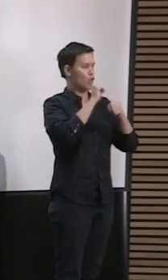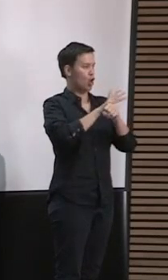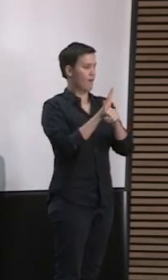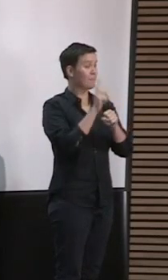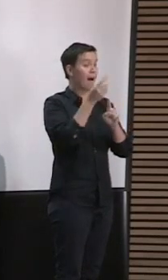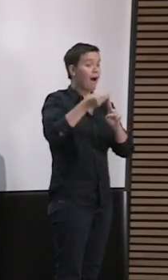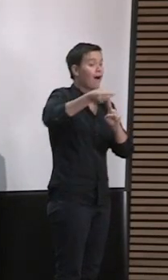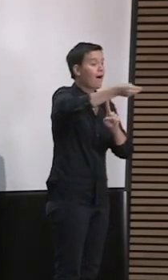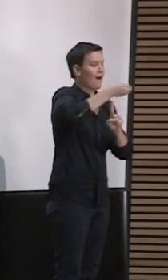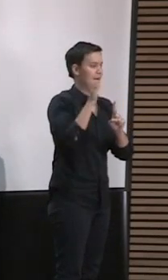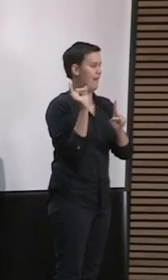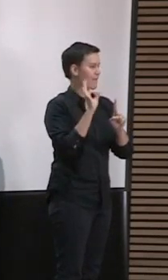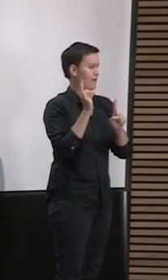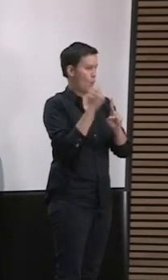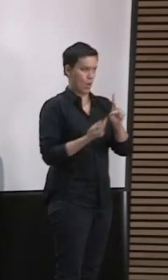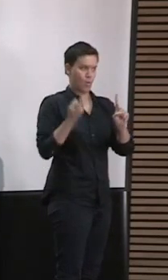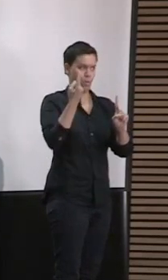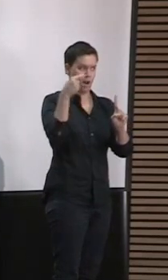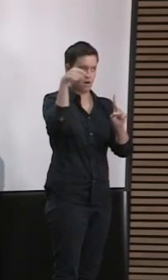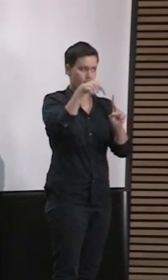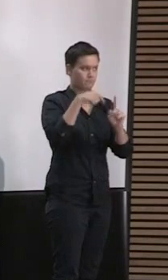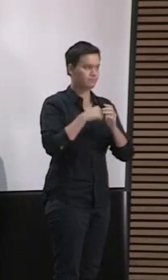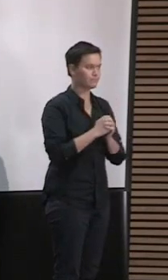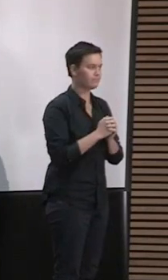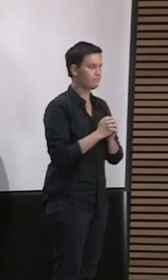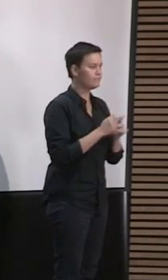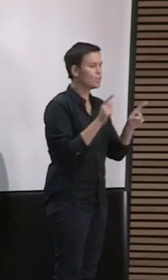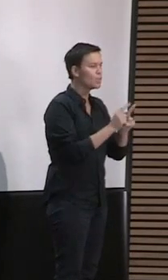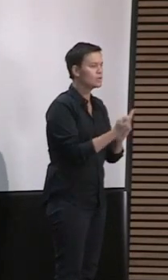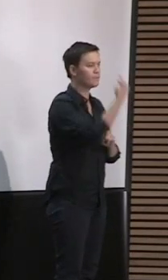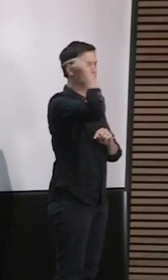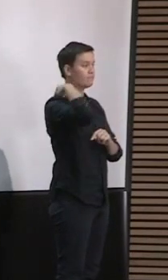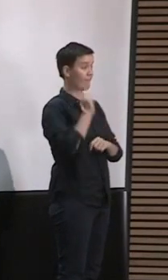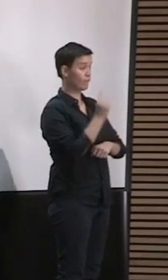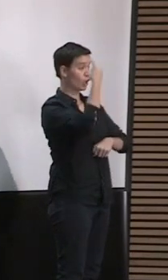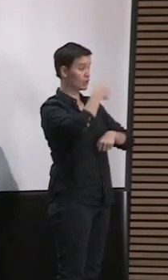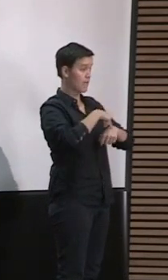yesterday. The perimeter of the virus is not X banding